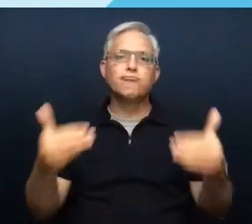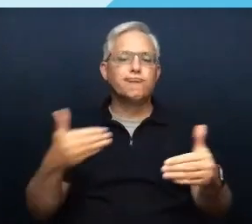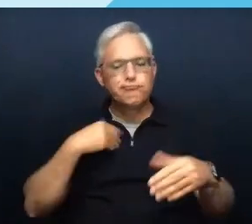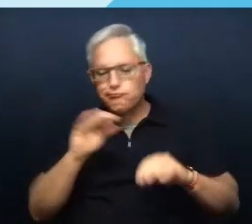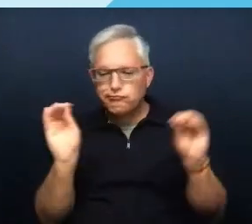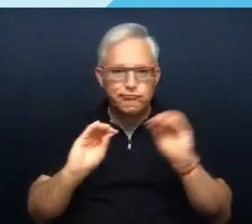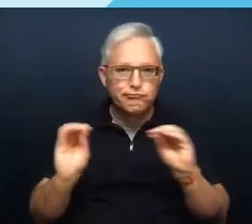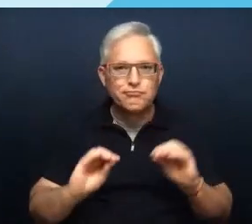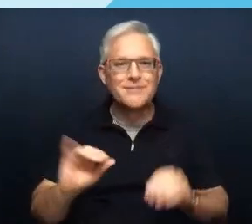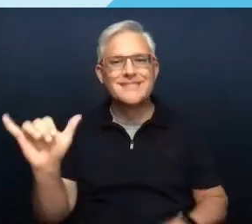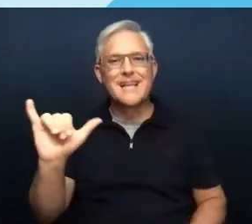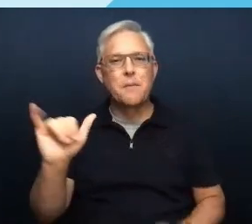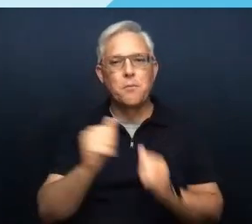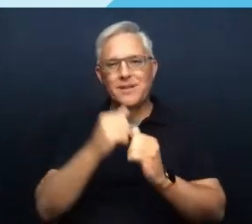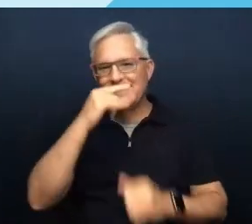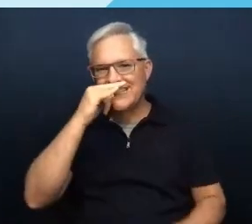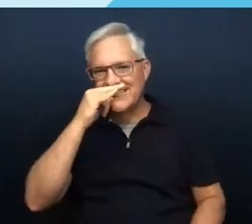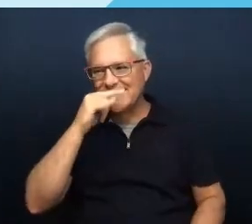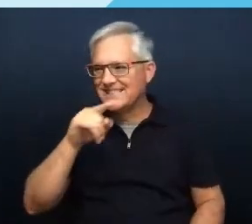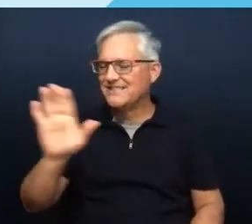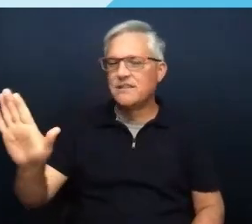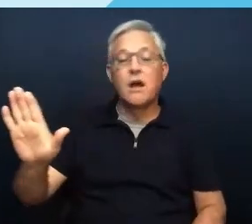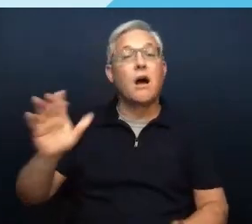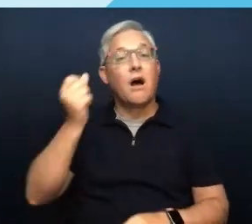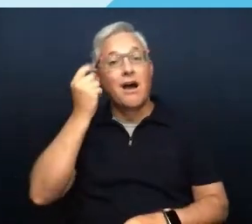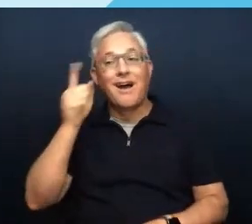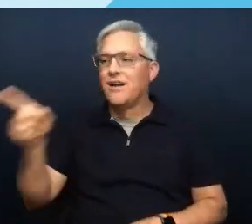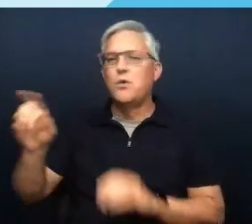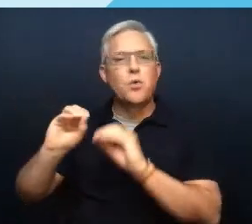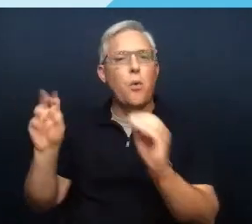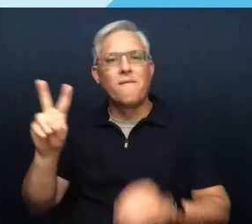just doing it visually. Don?